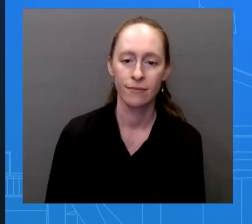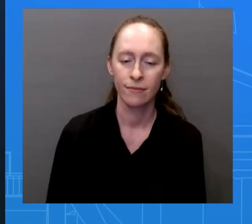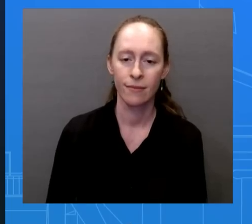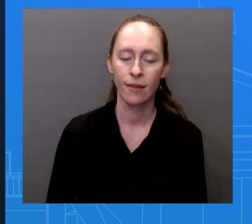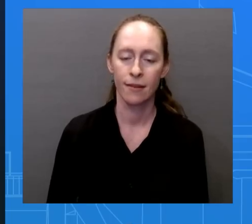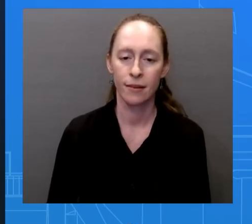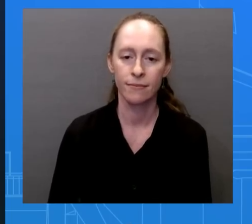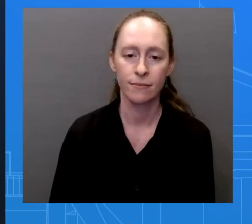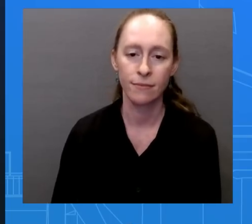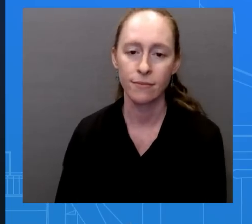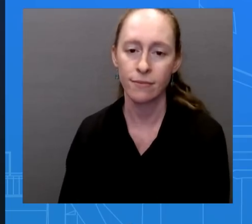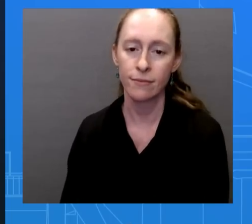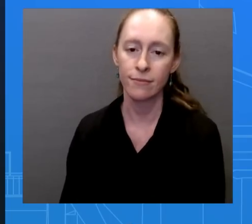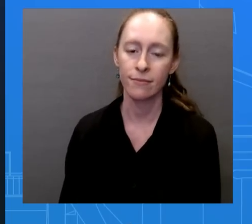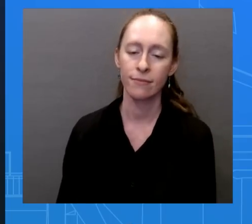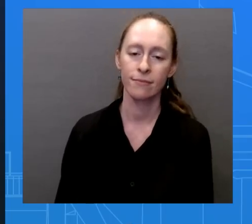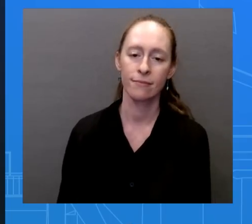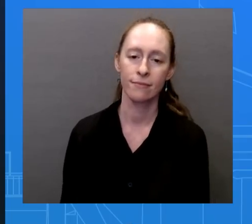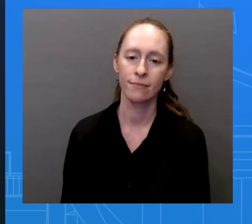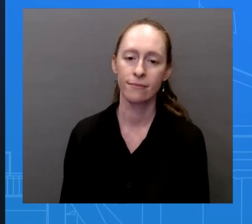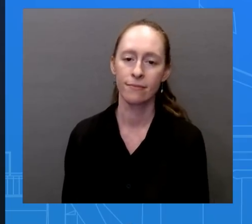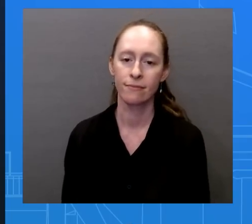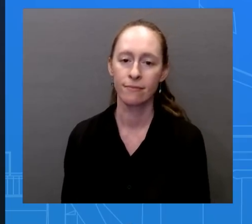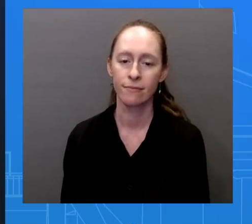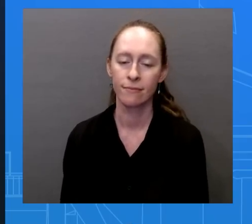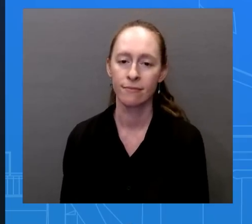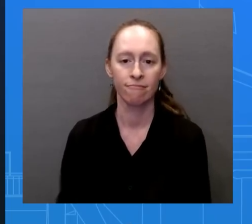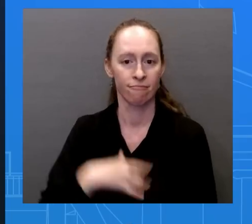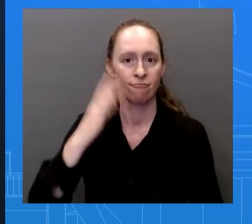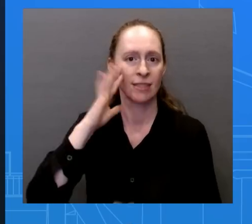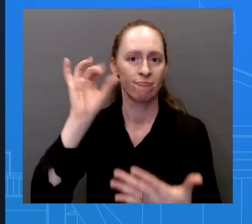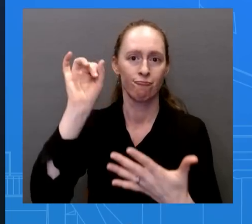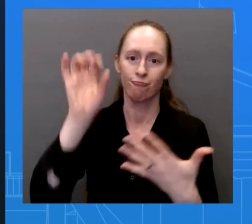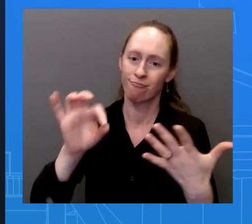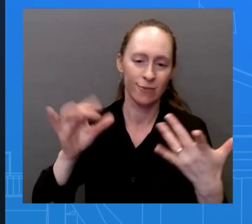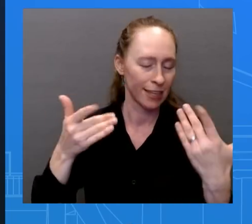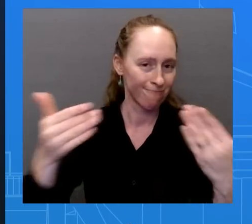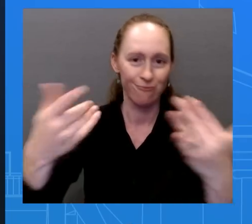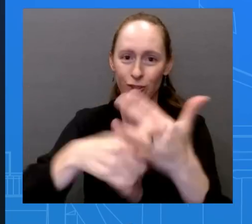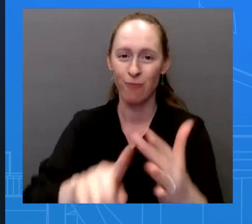And let's dive in. Russia's latest missile strikes against Ukraine once again